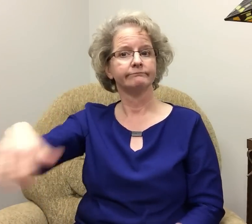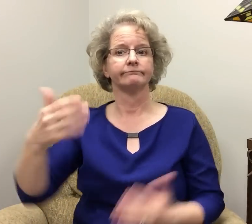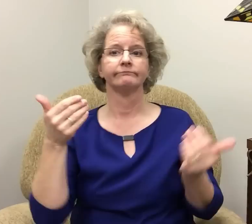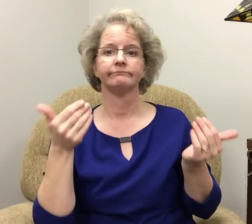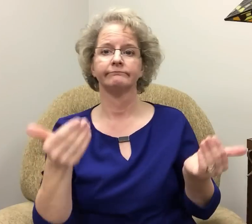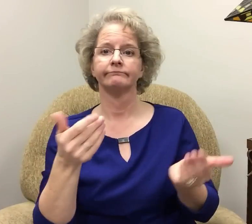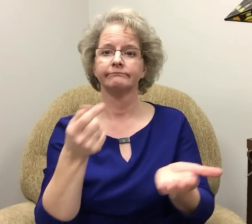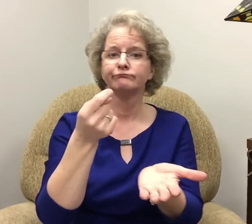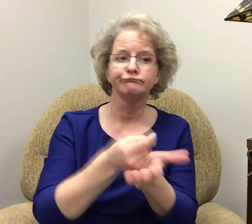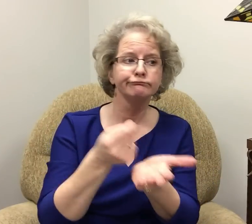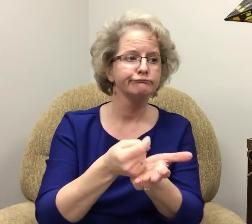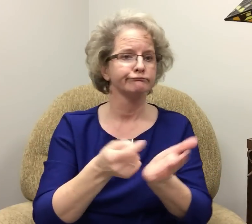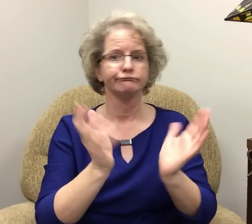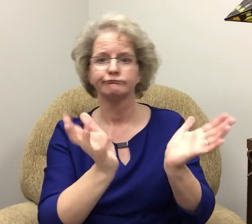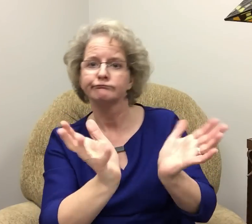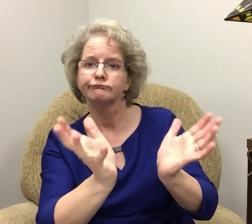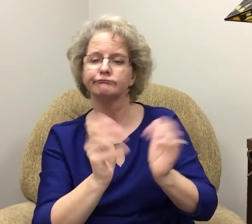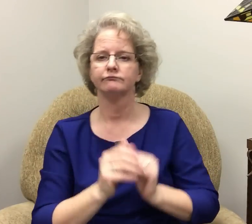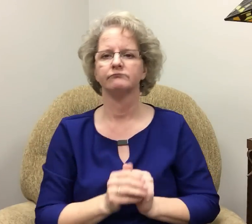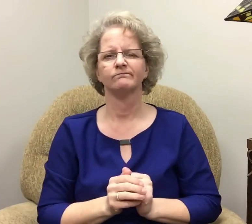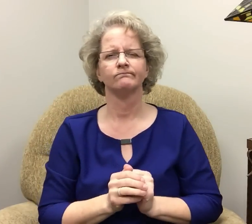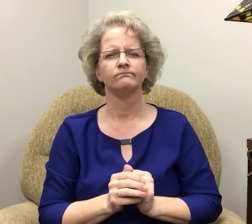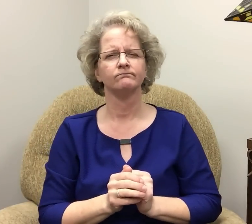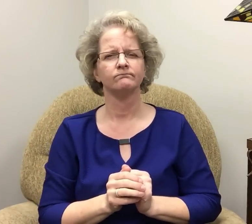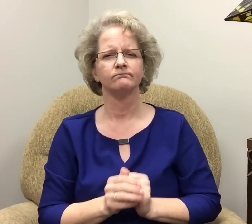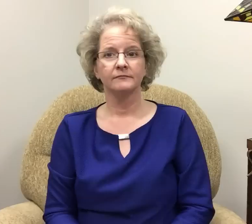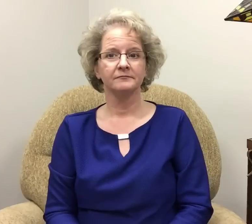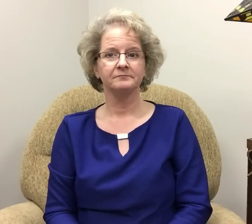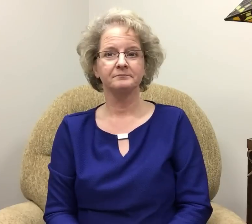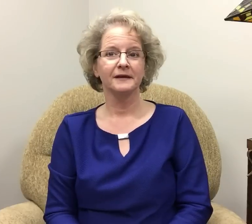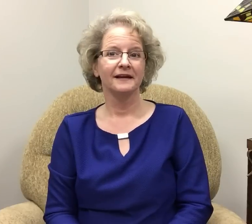If you need to have a private conversation it would be best to ask the caller to call